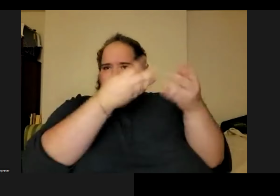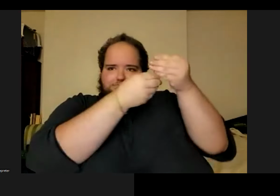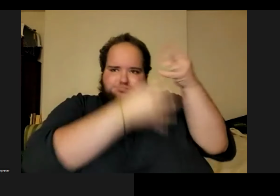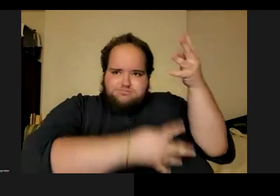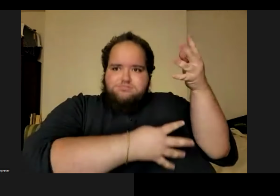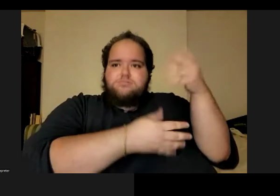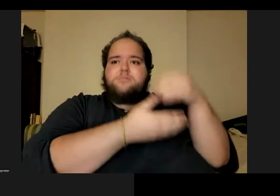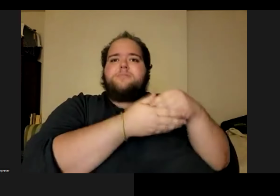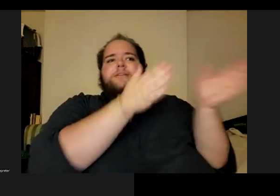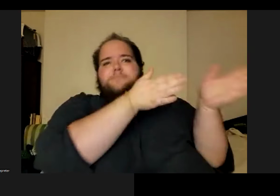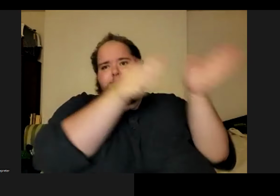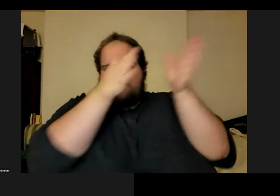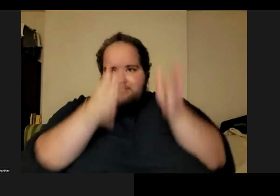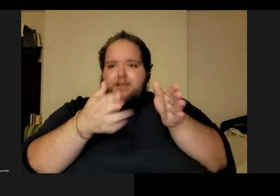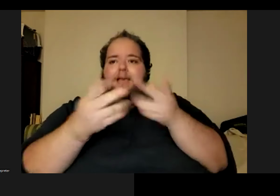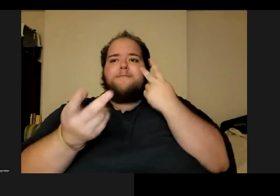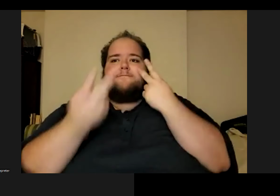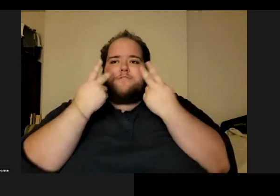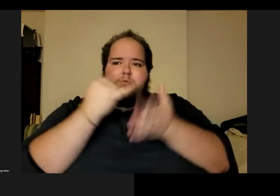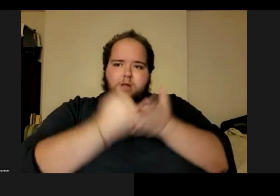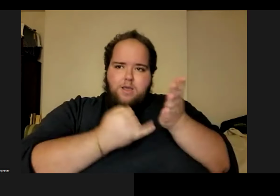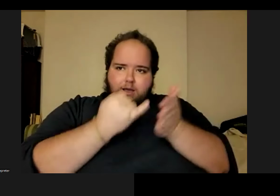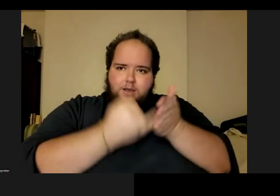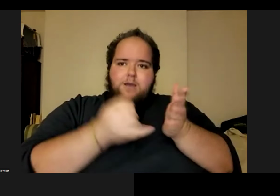visual art And I have…